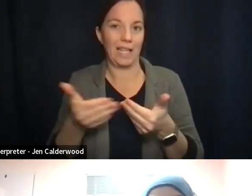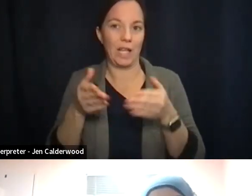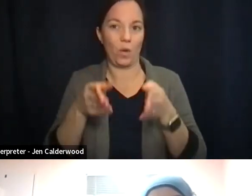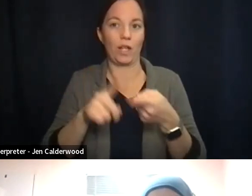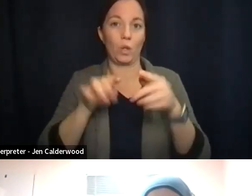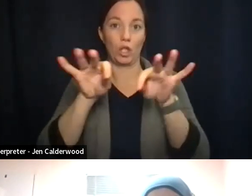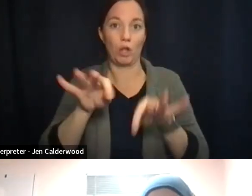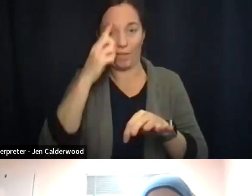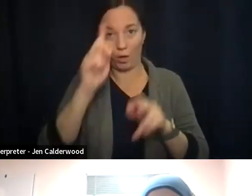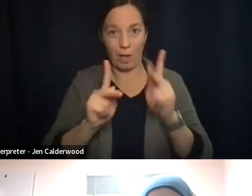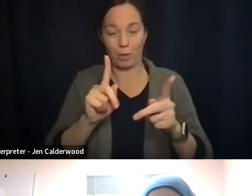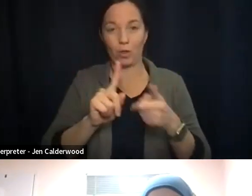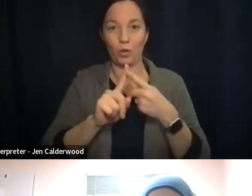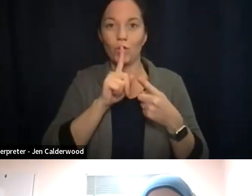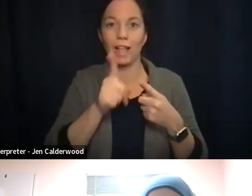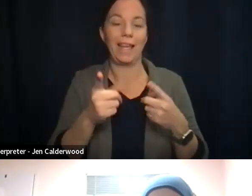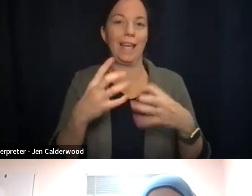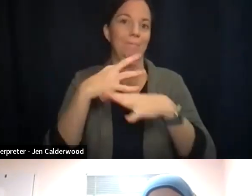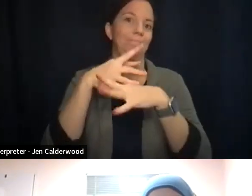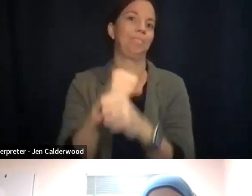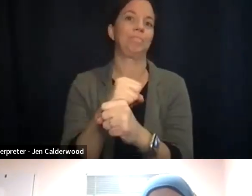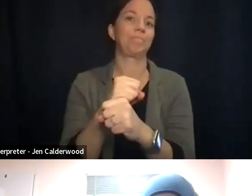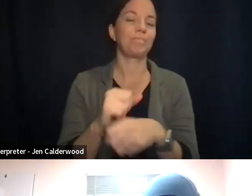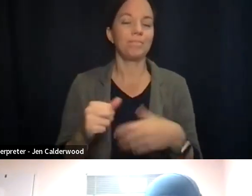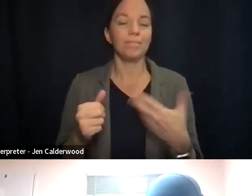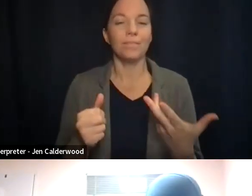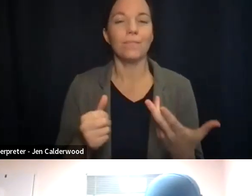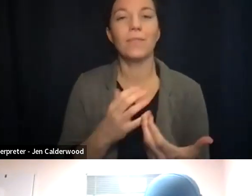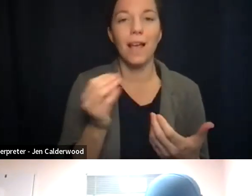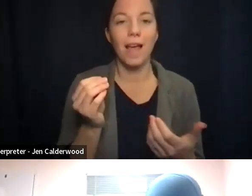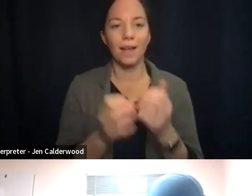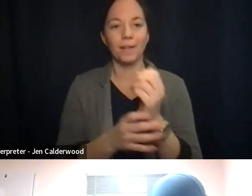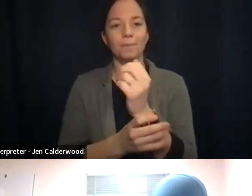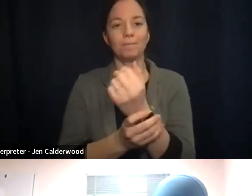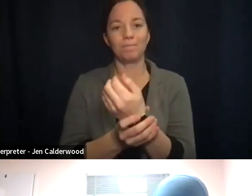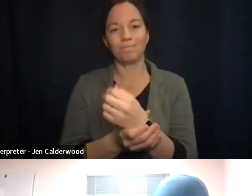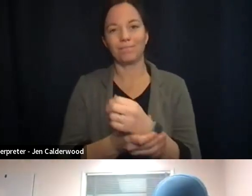Is driver's seat versus passenger seat, back seat. Easiest way I can describe it for folks to sort of break it down in that way.